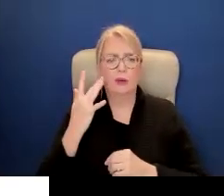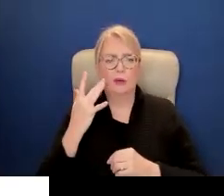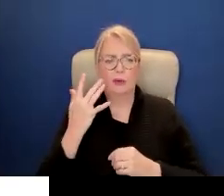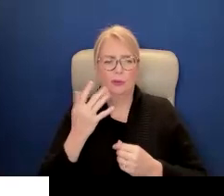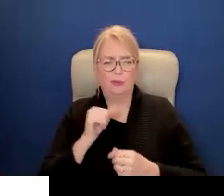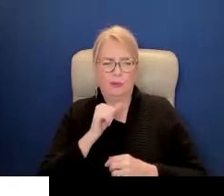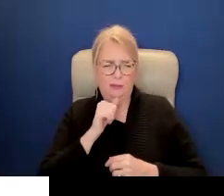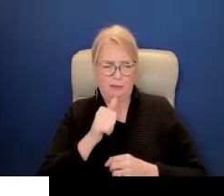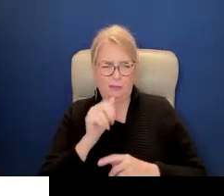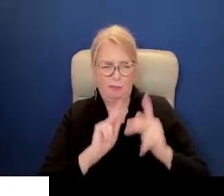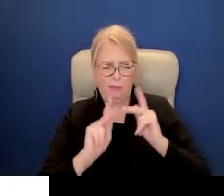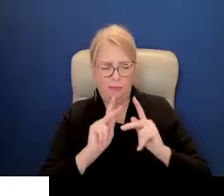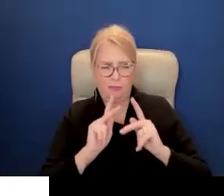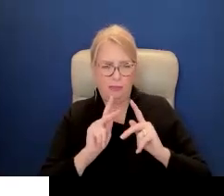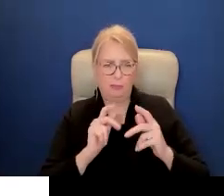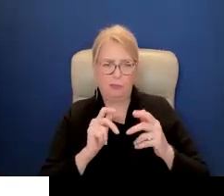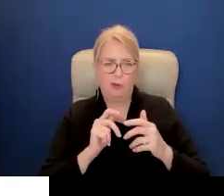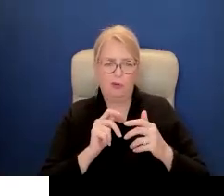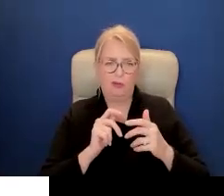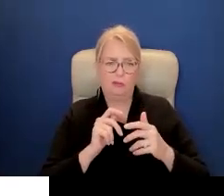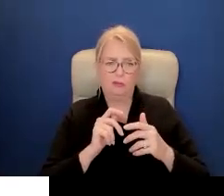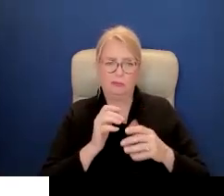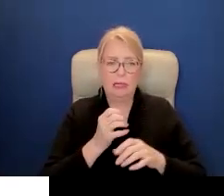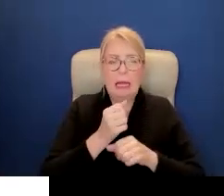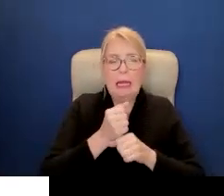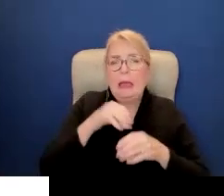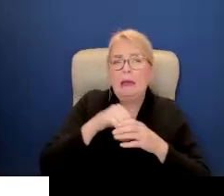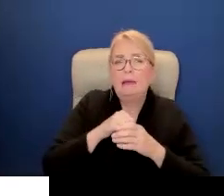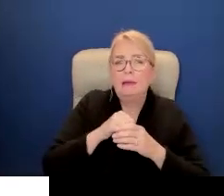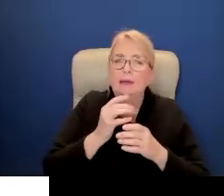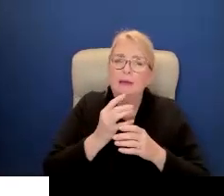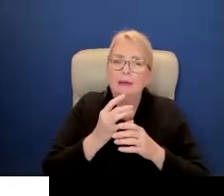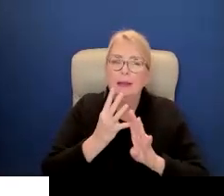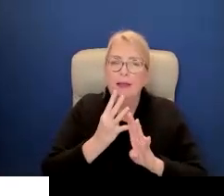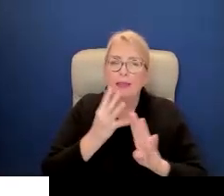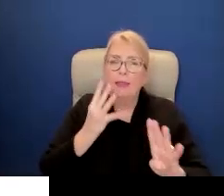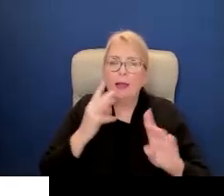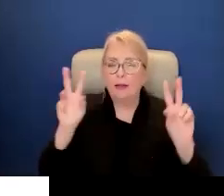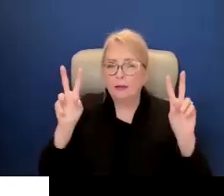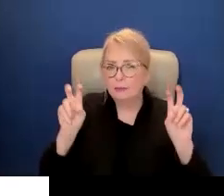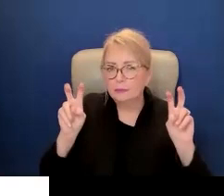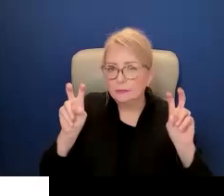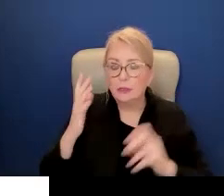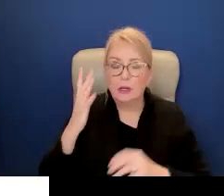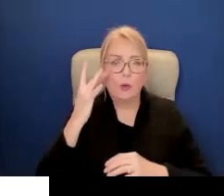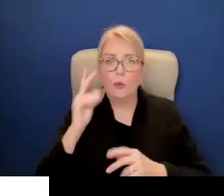You know, why are people coming here without status? There are many reasons.